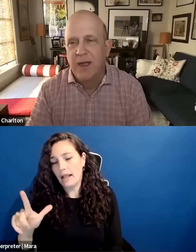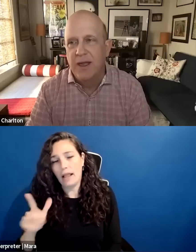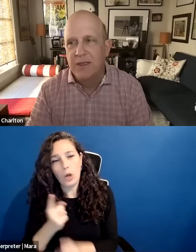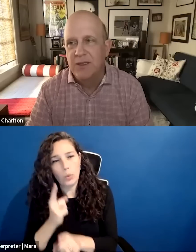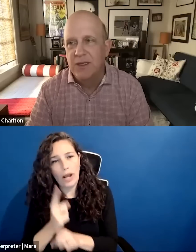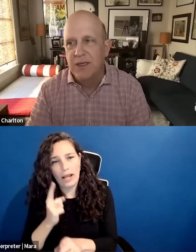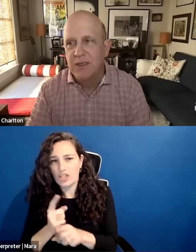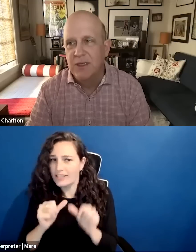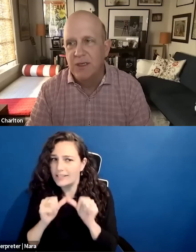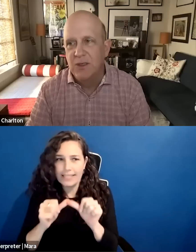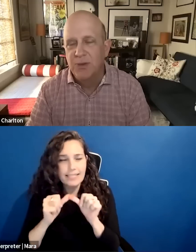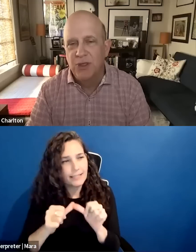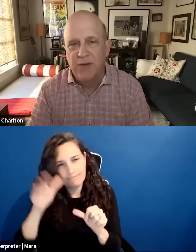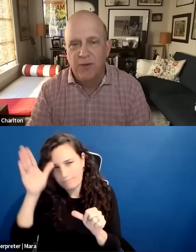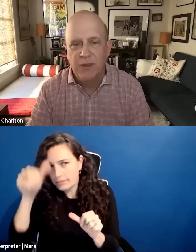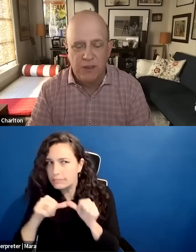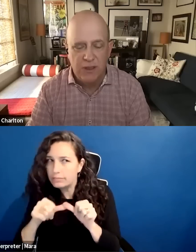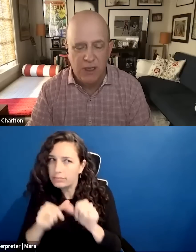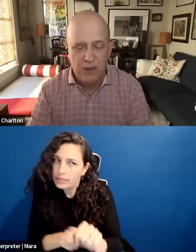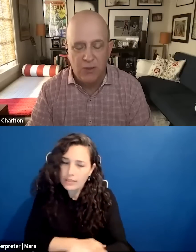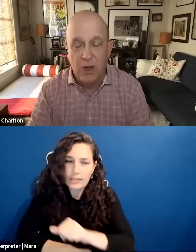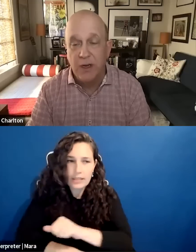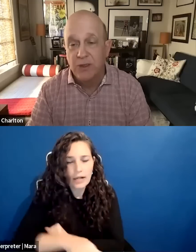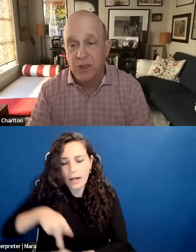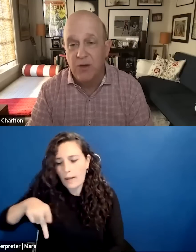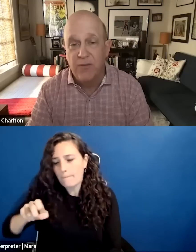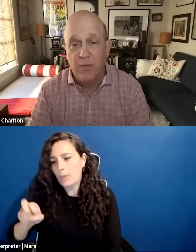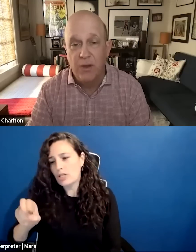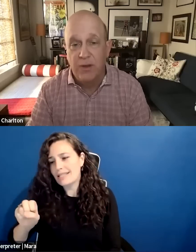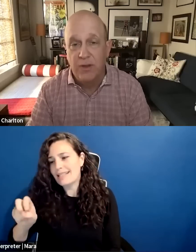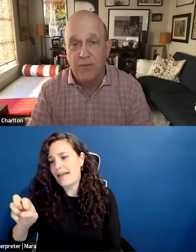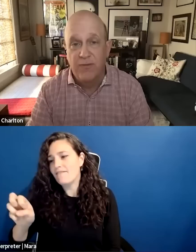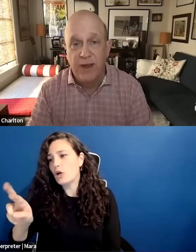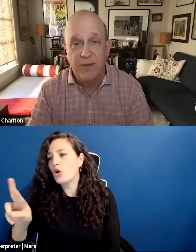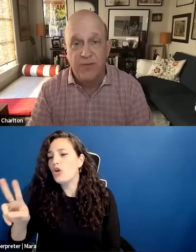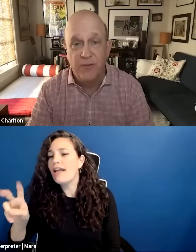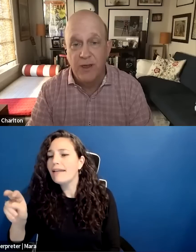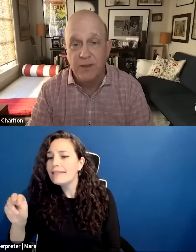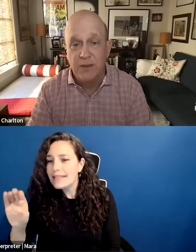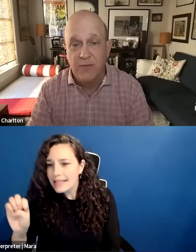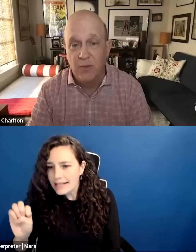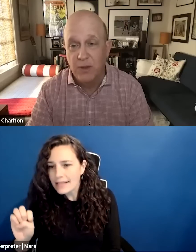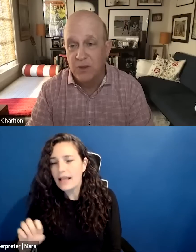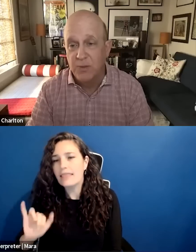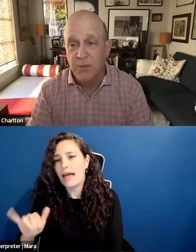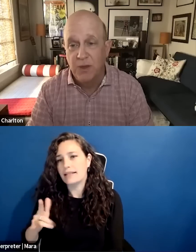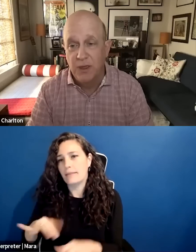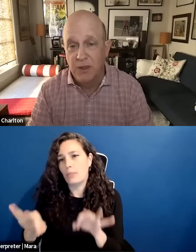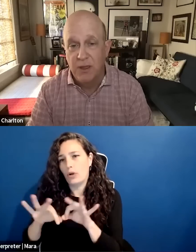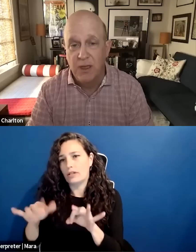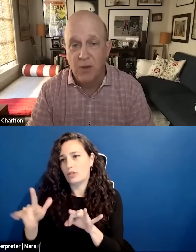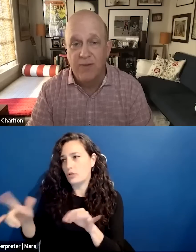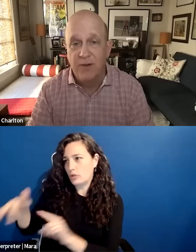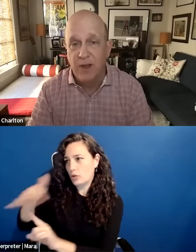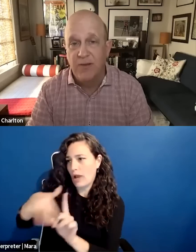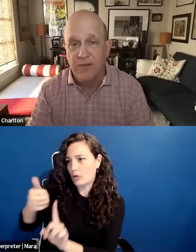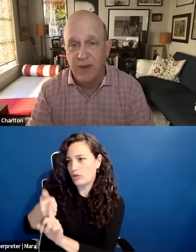is perseverance surrounding yourself with family, friends, loved ones, people that you have a life,